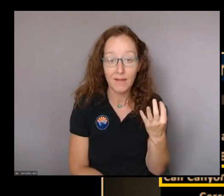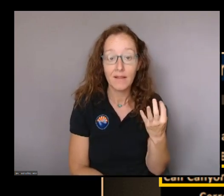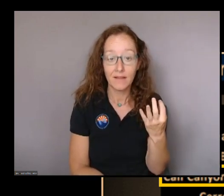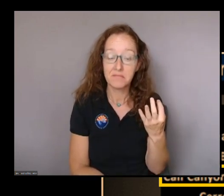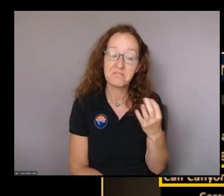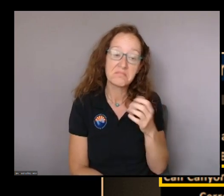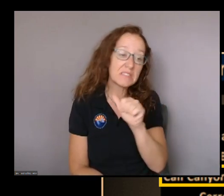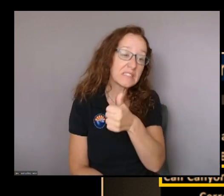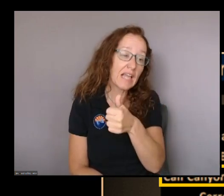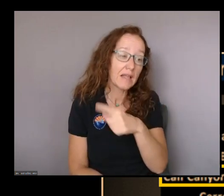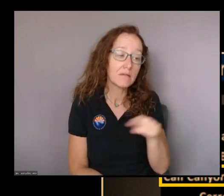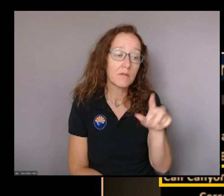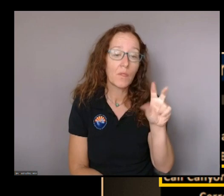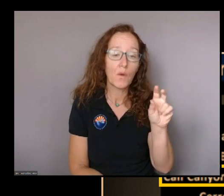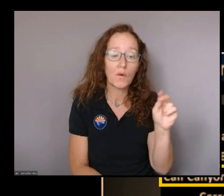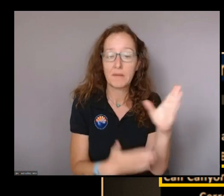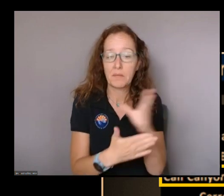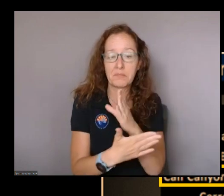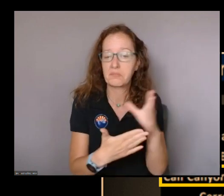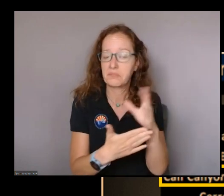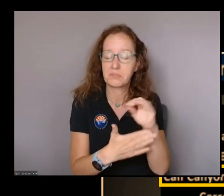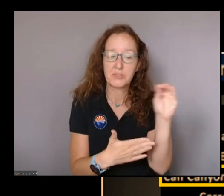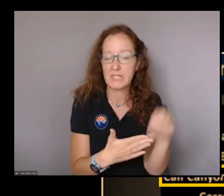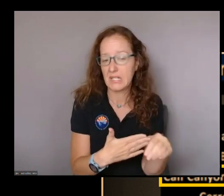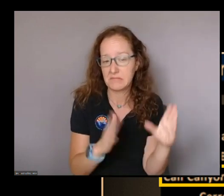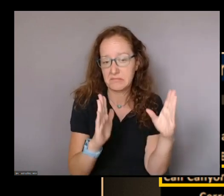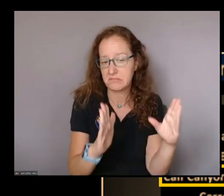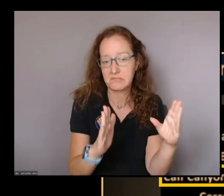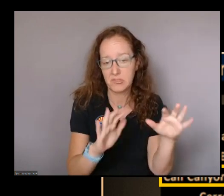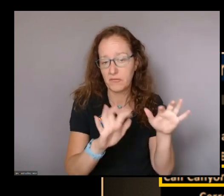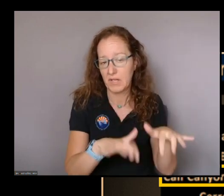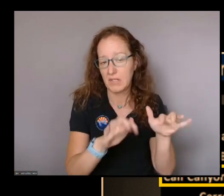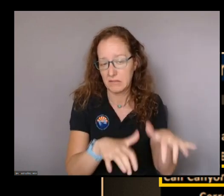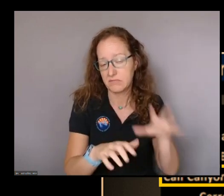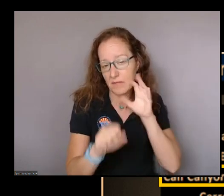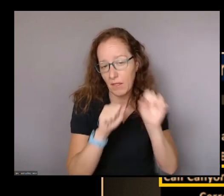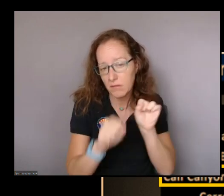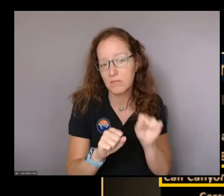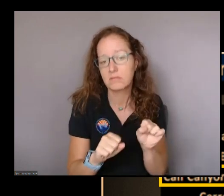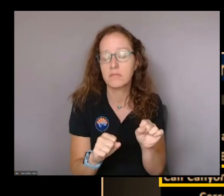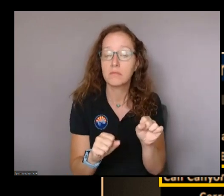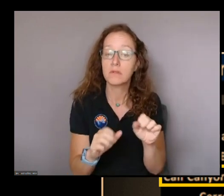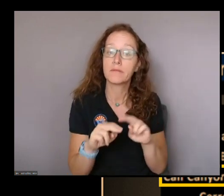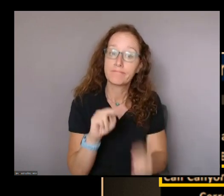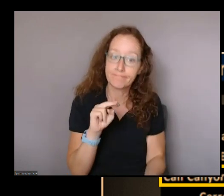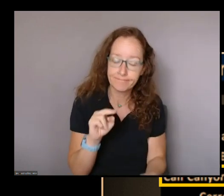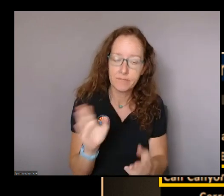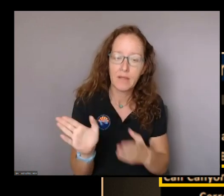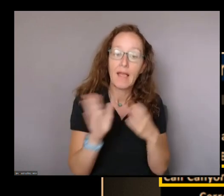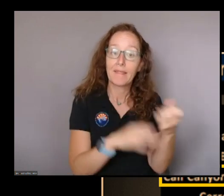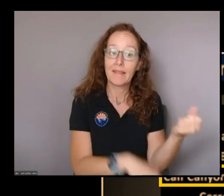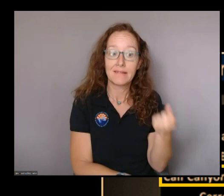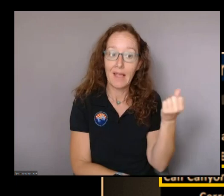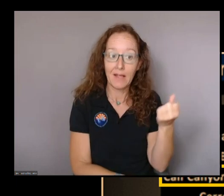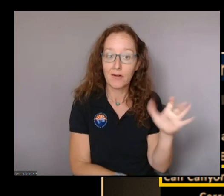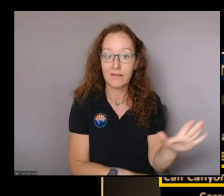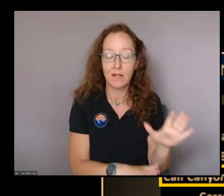seeing thunderstorms. So that drops even more. But by Saturday and Sunday we head right back up into that High category at